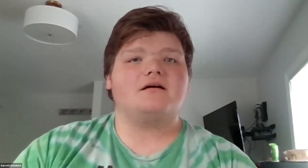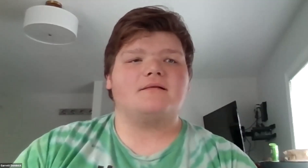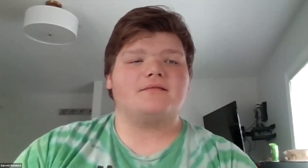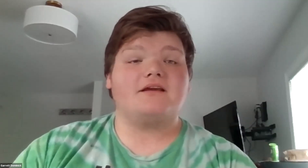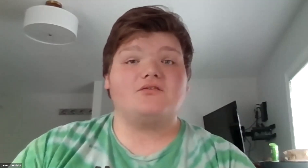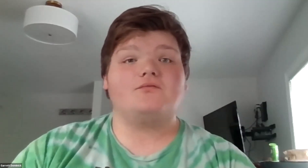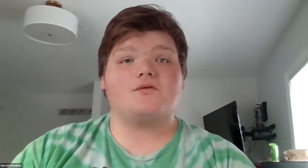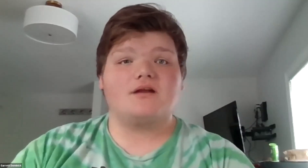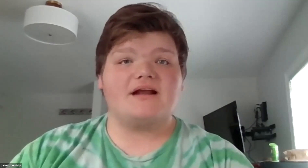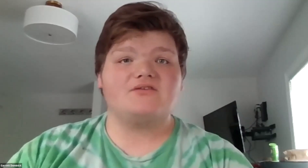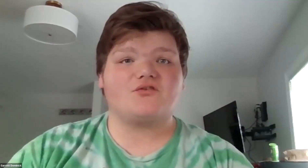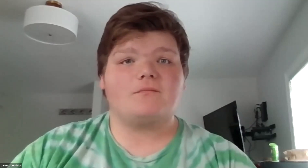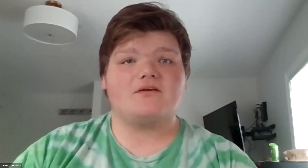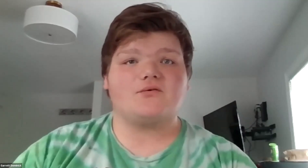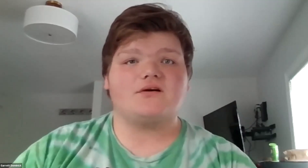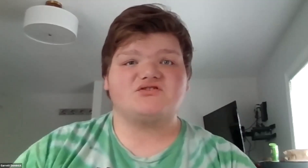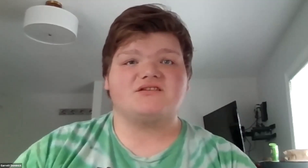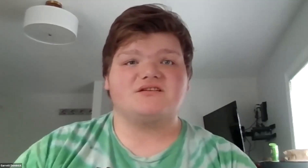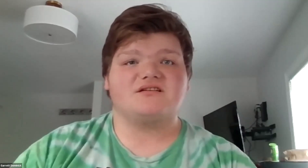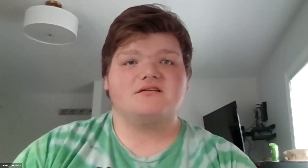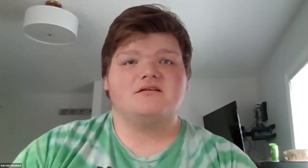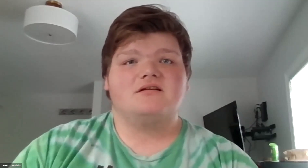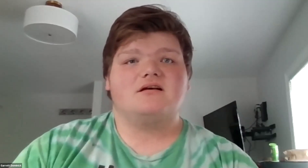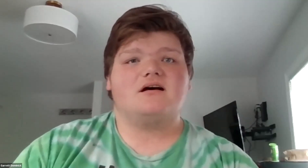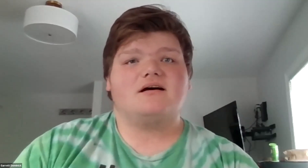all I have. I've been very busy